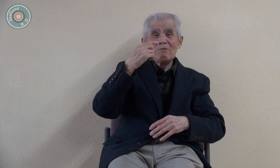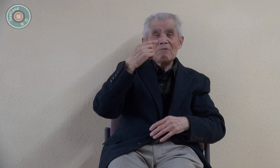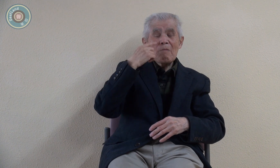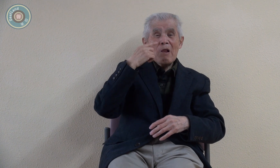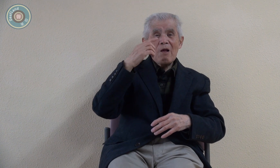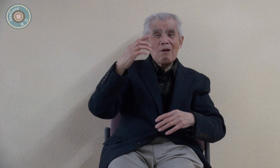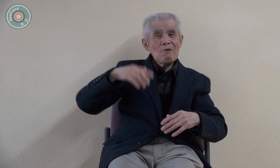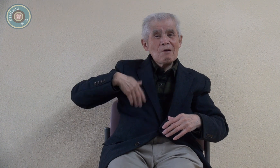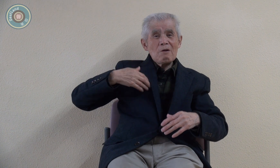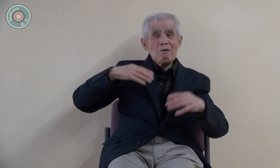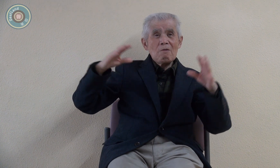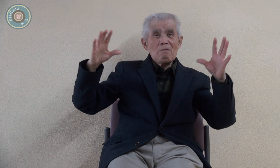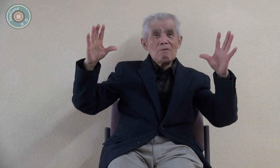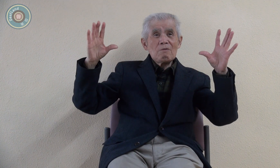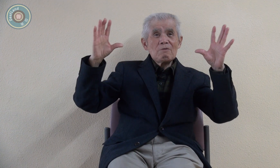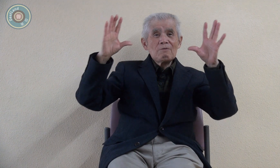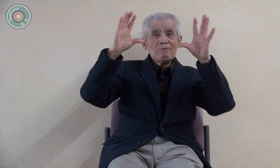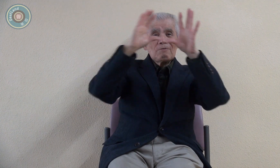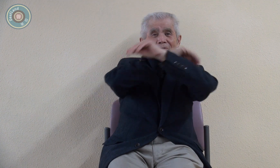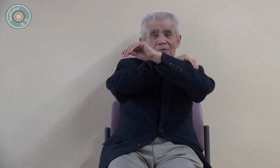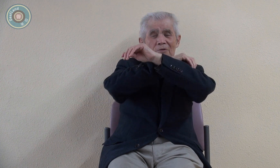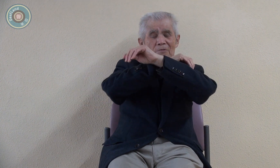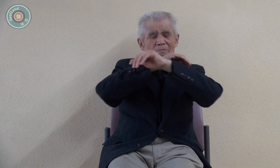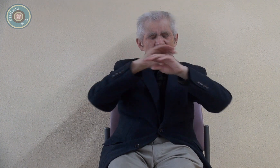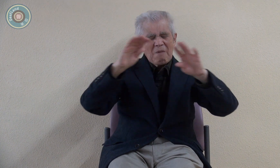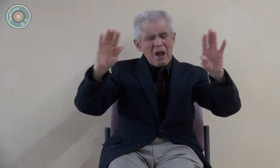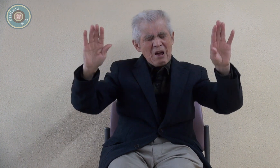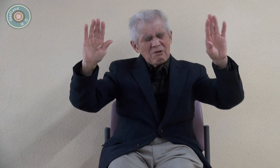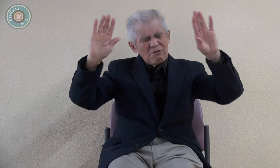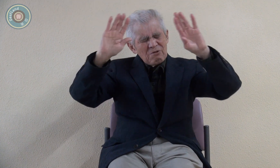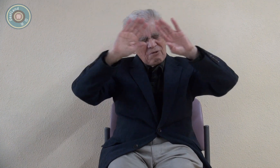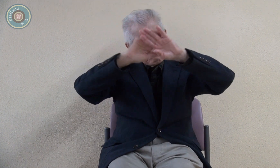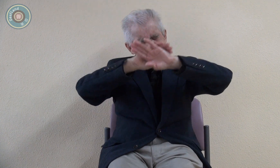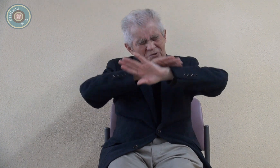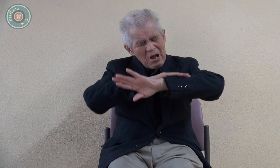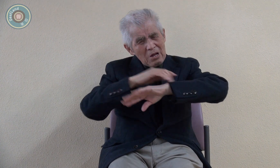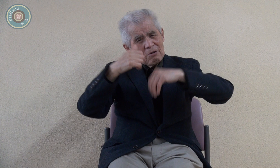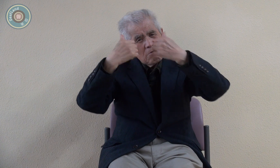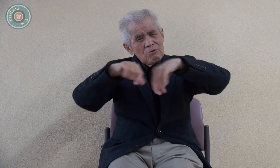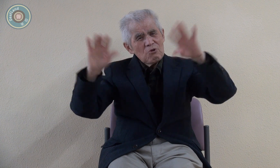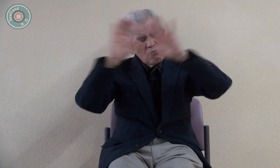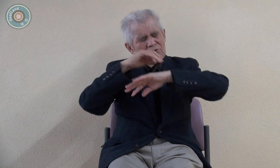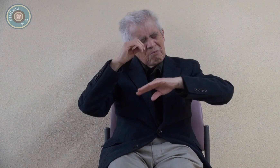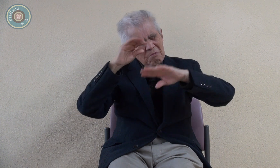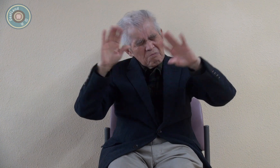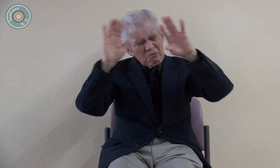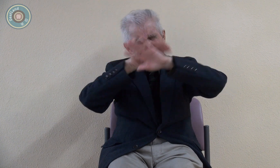I couldn’t see anything It was pitch black